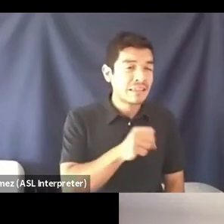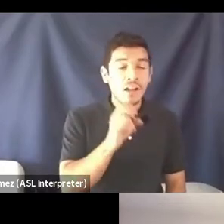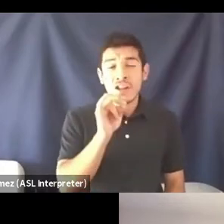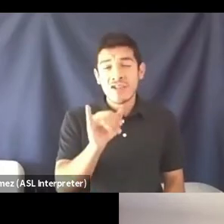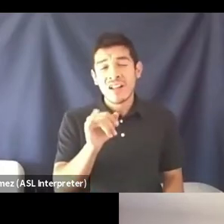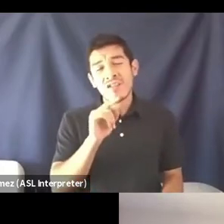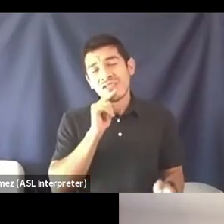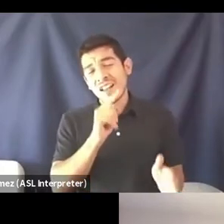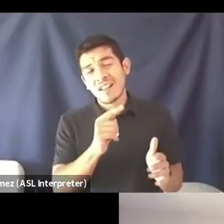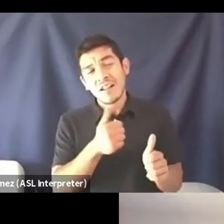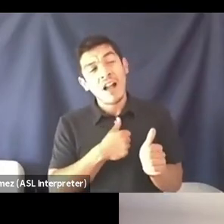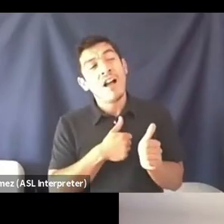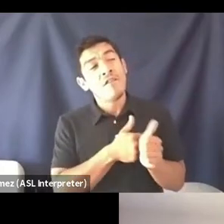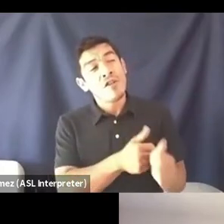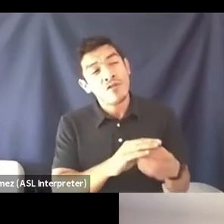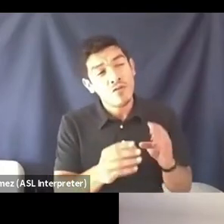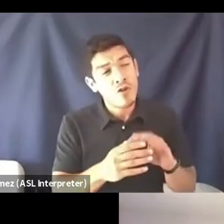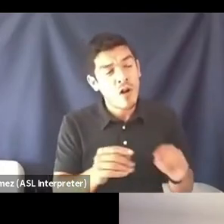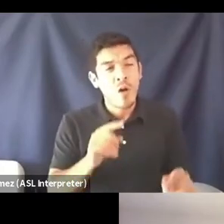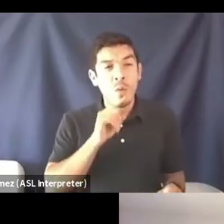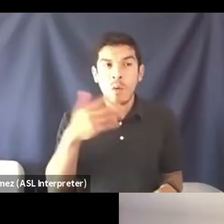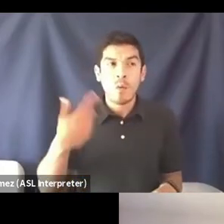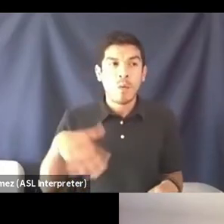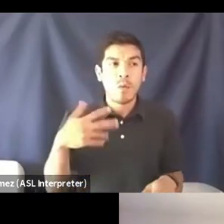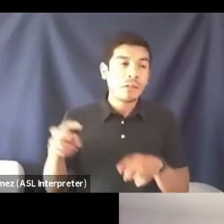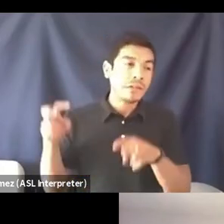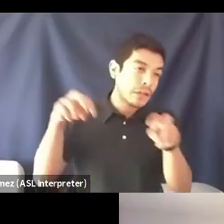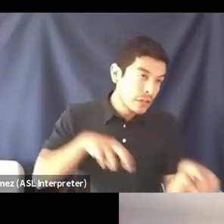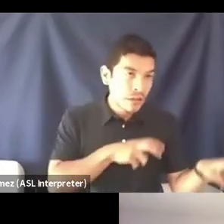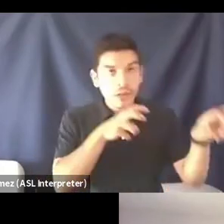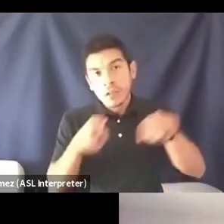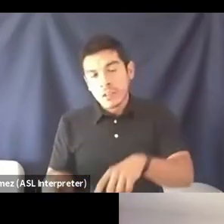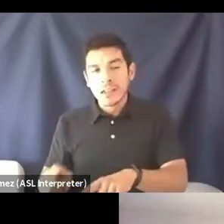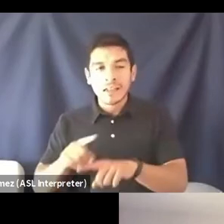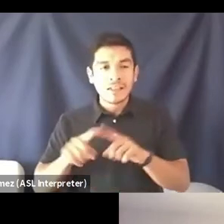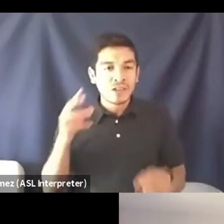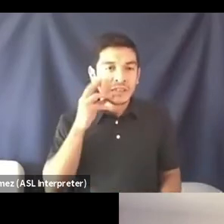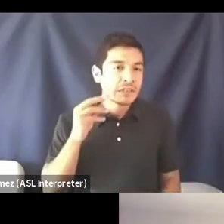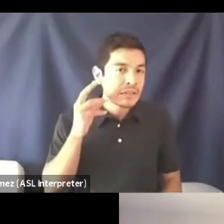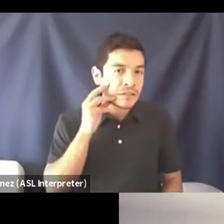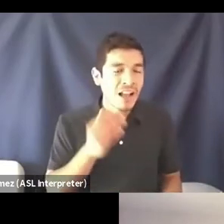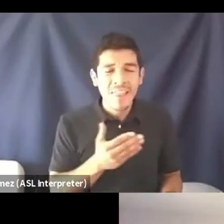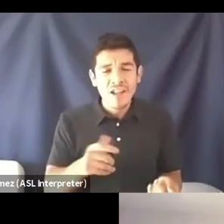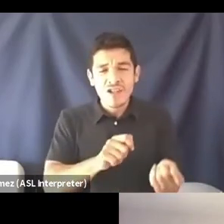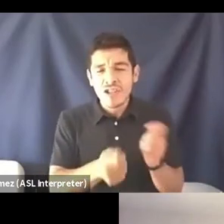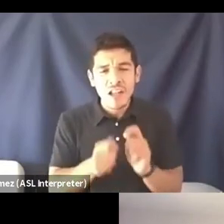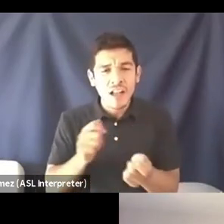was really a rollercoaster. Where things were sort of changing all the time. Initially I think